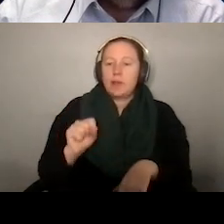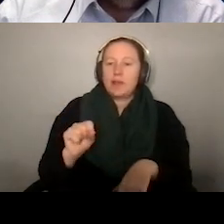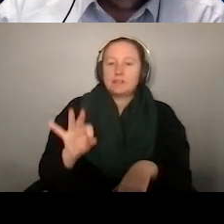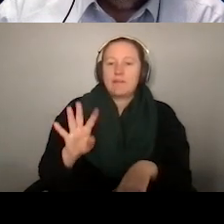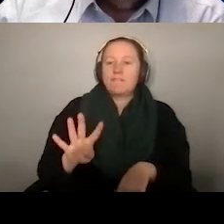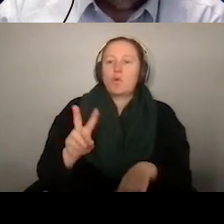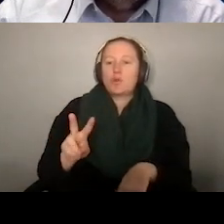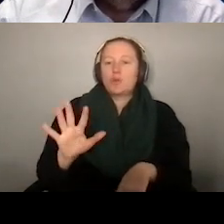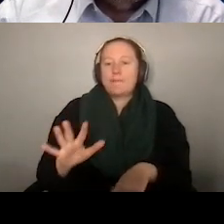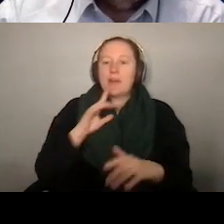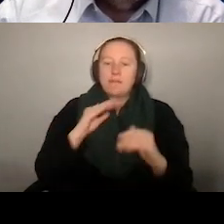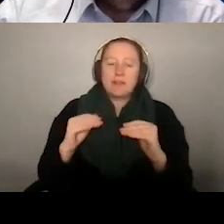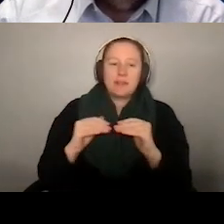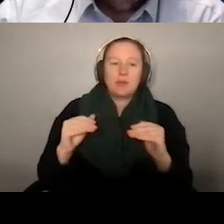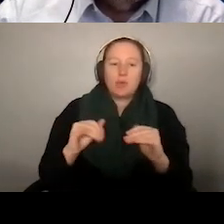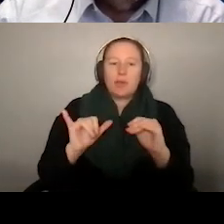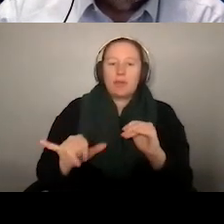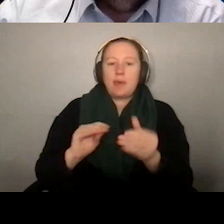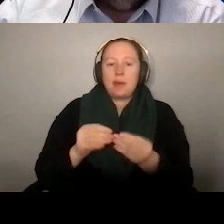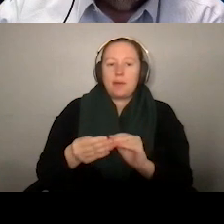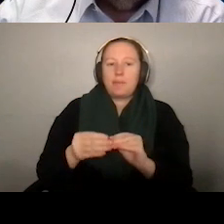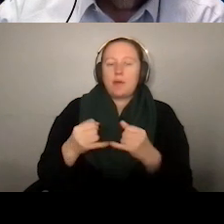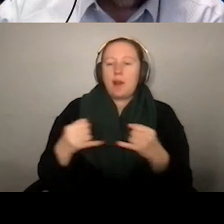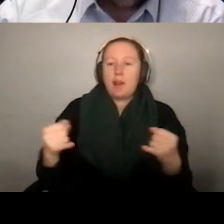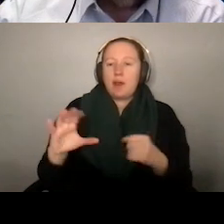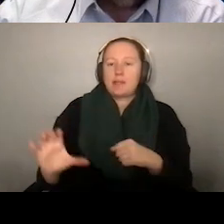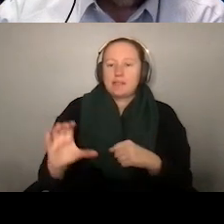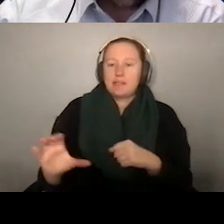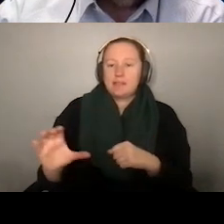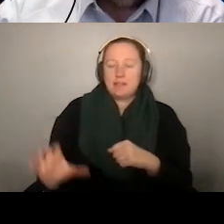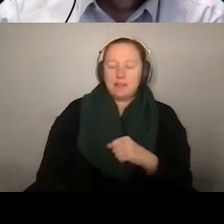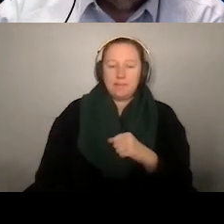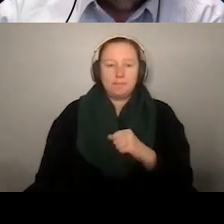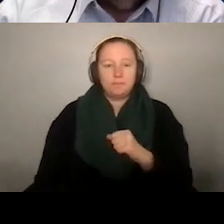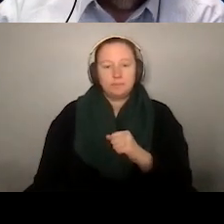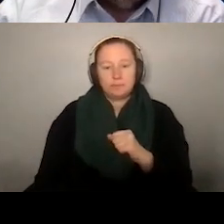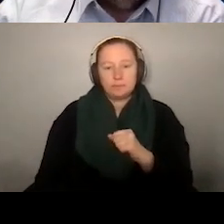it would be equal to this calculation on Line c. With that,